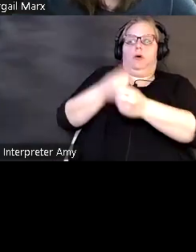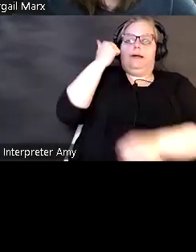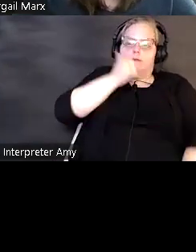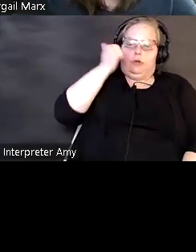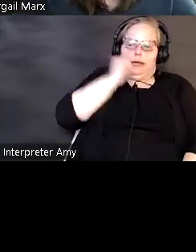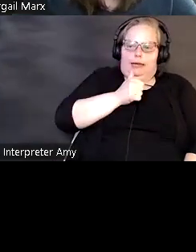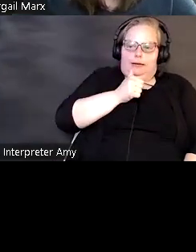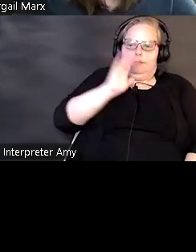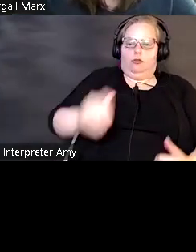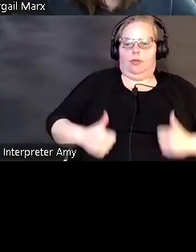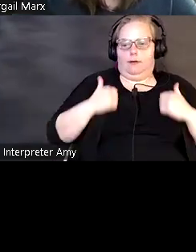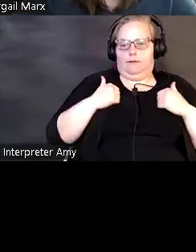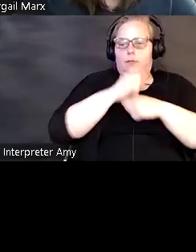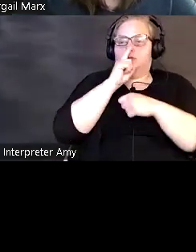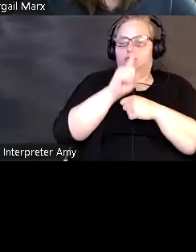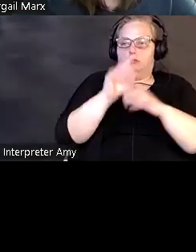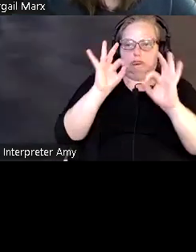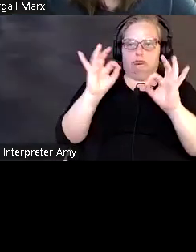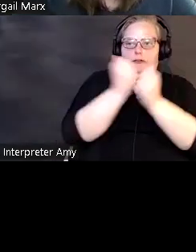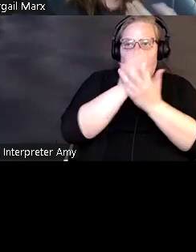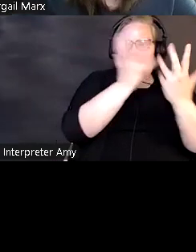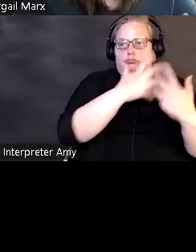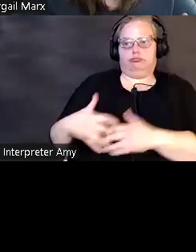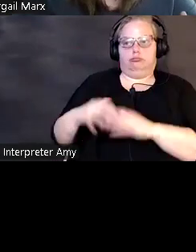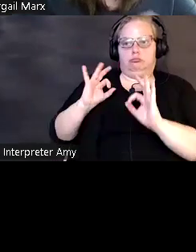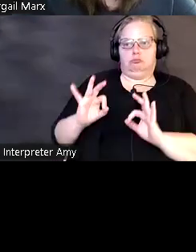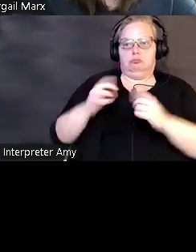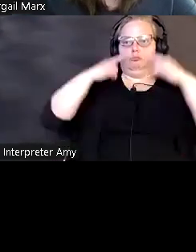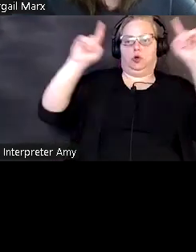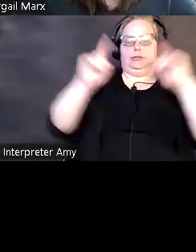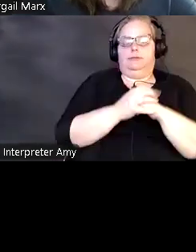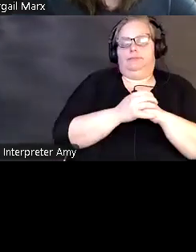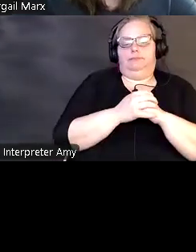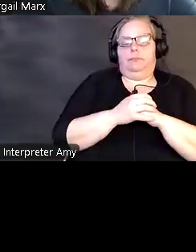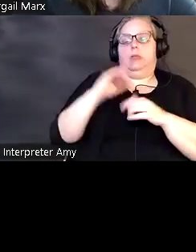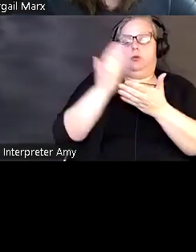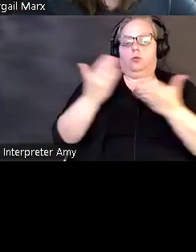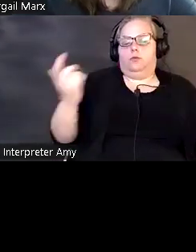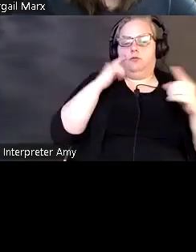help make sure that things continue to be useful. So these resources for training partners are